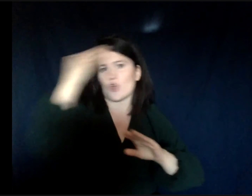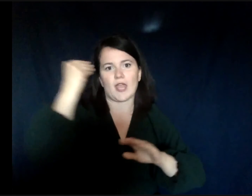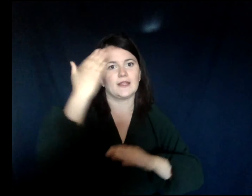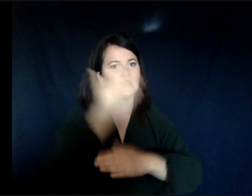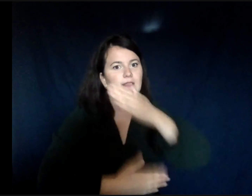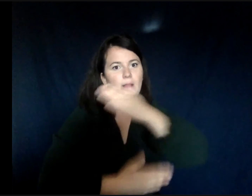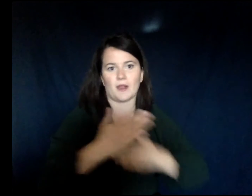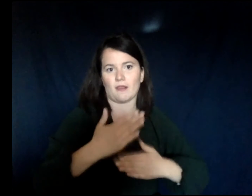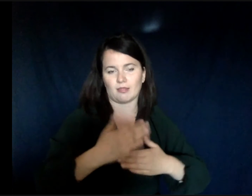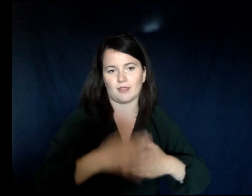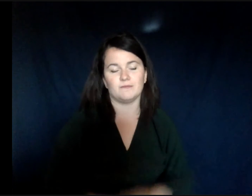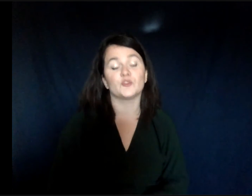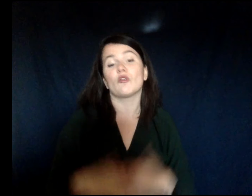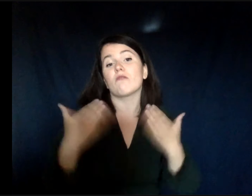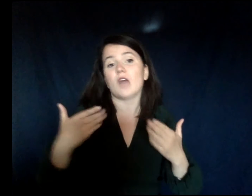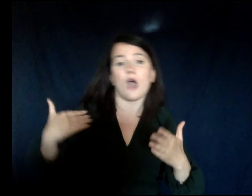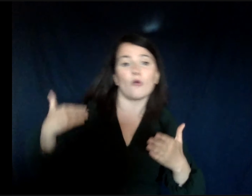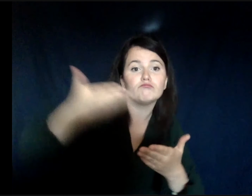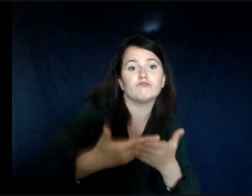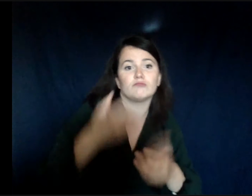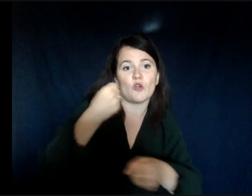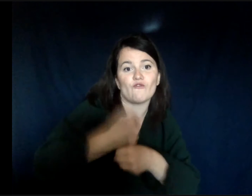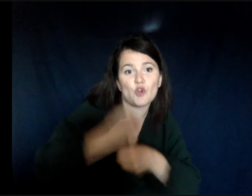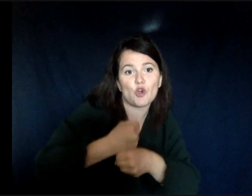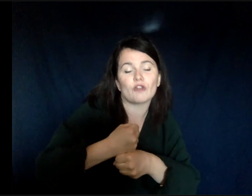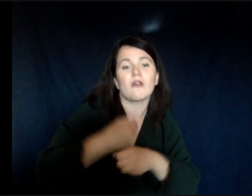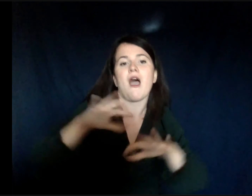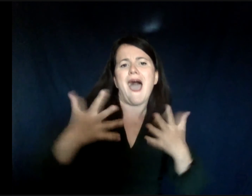it has been summarized by Yannis and I won't repeat them.